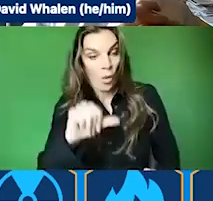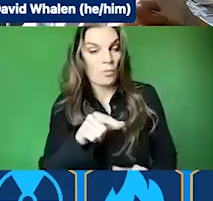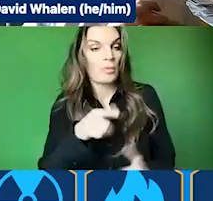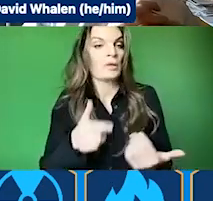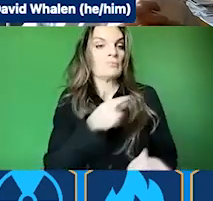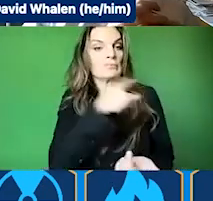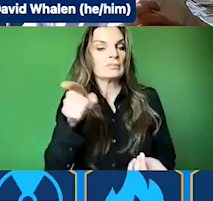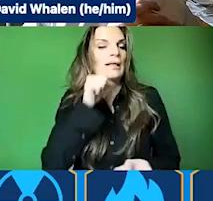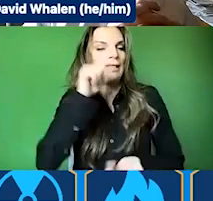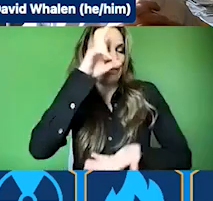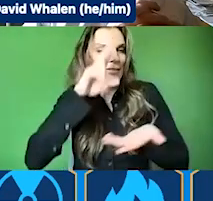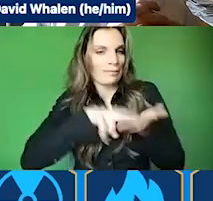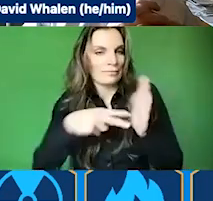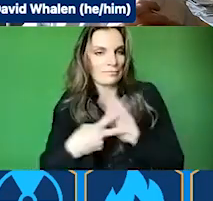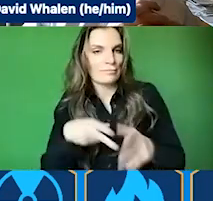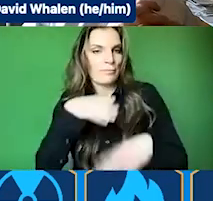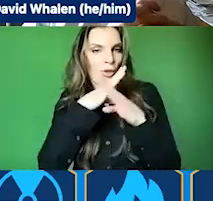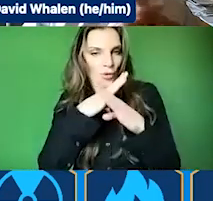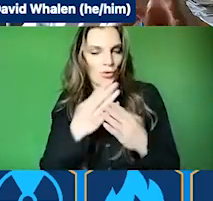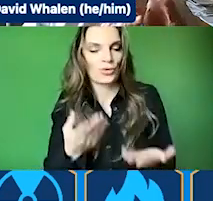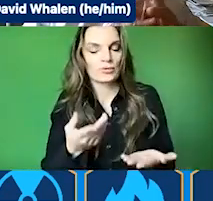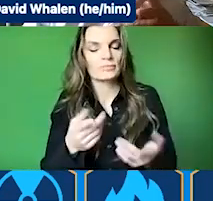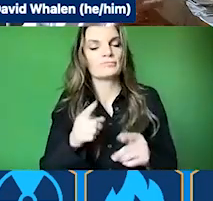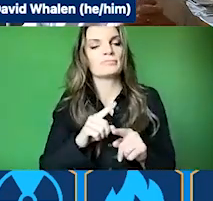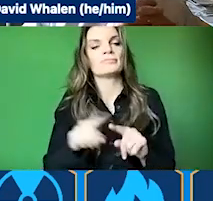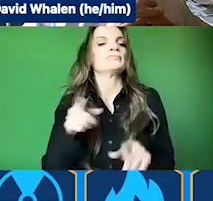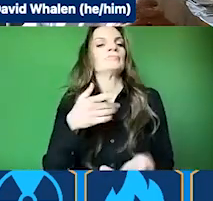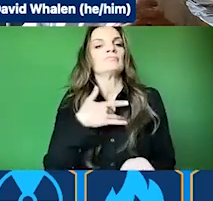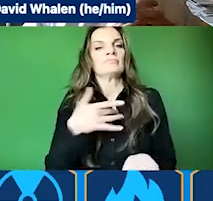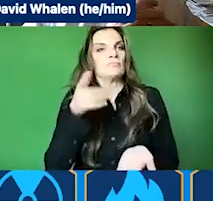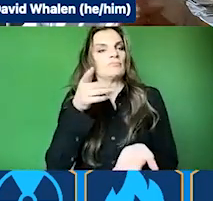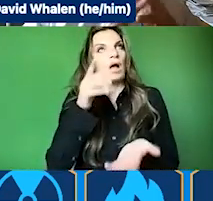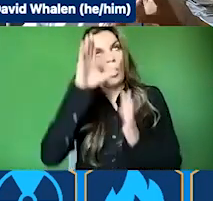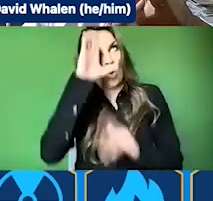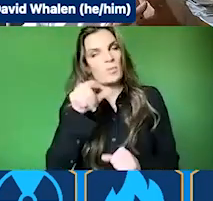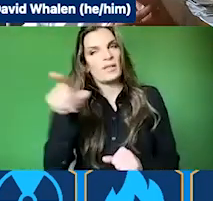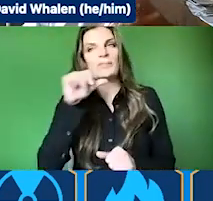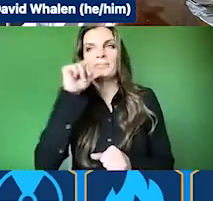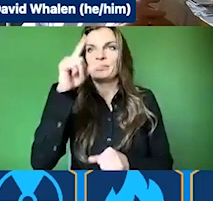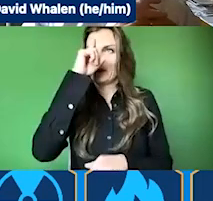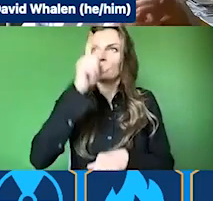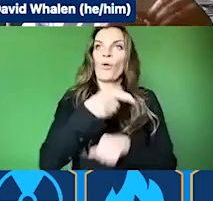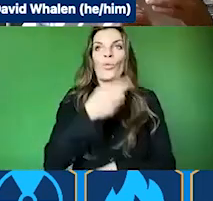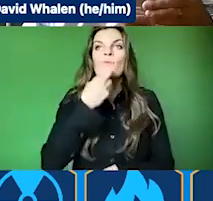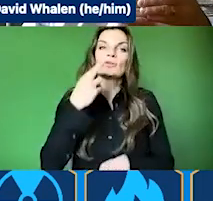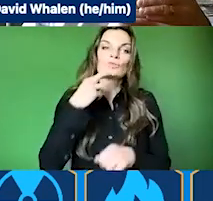Most people will say we are not going to make our restaurant not accessible to keep people out.